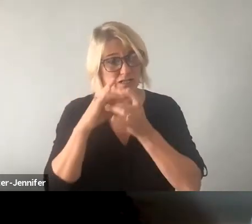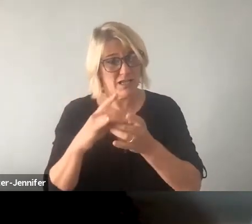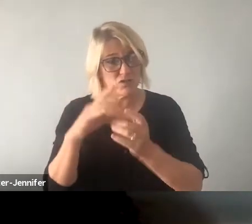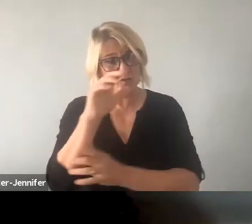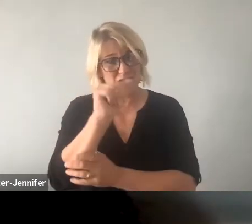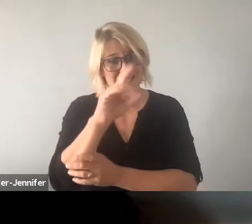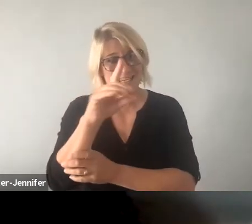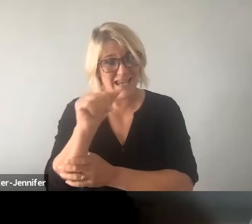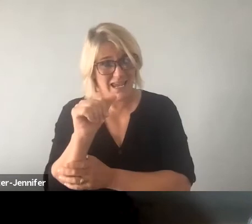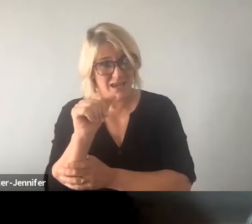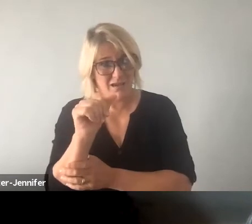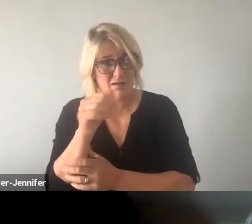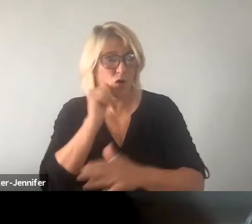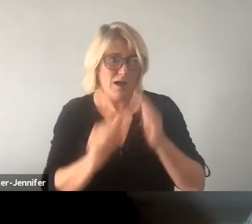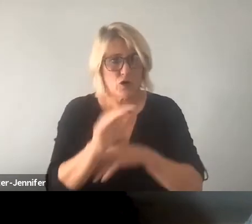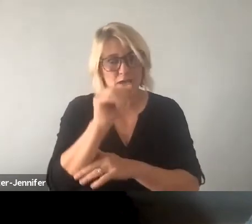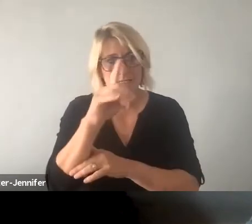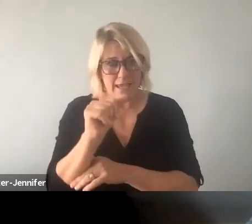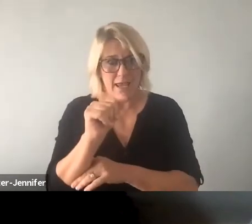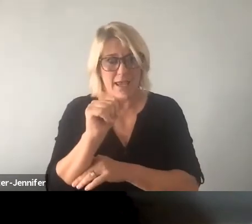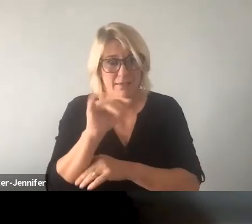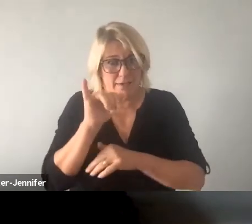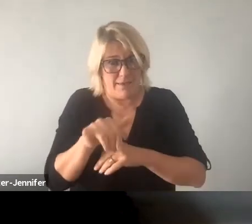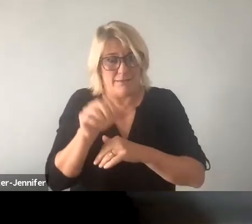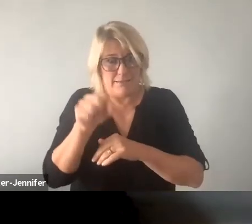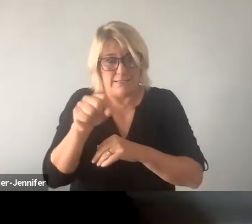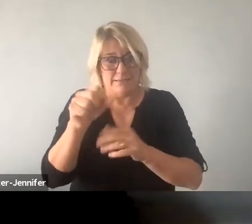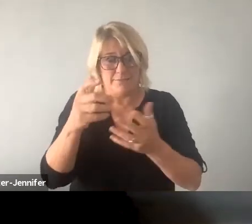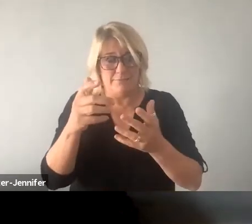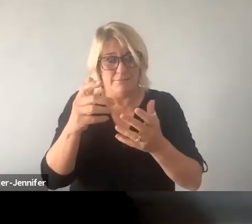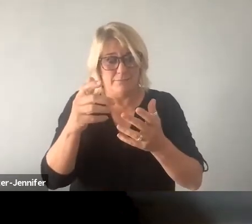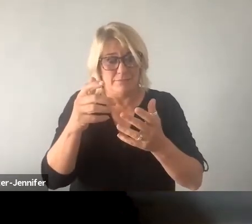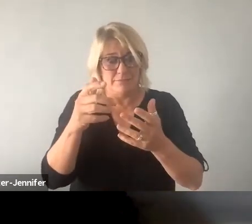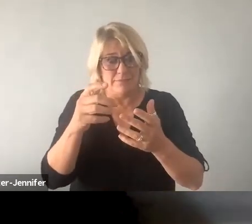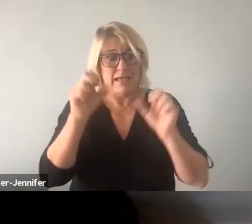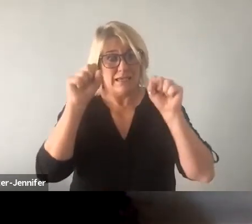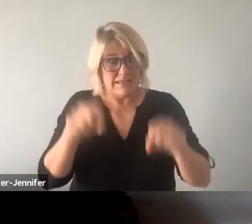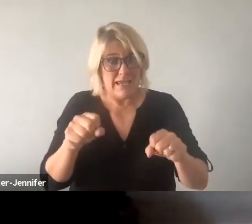specifically, as a disability and make it very clear that their position, in